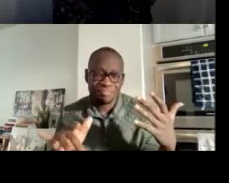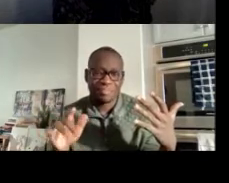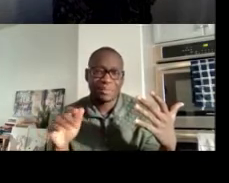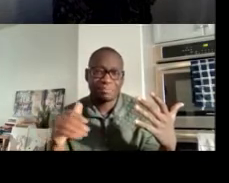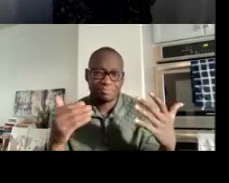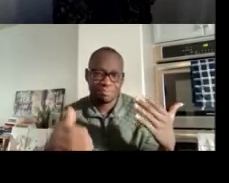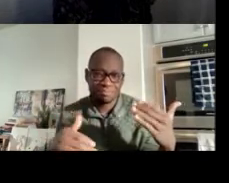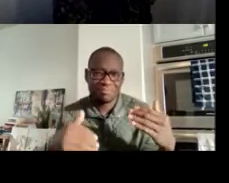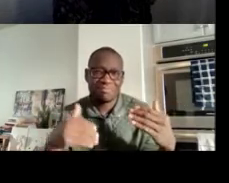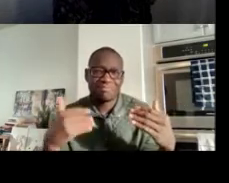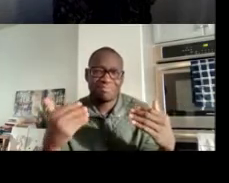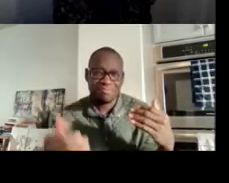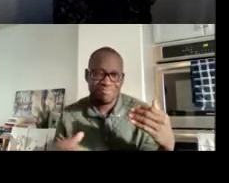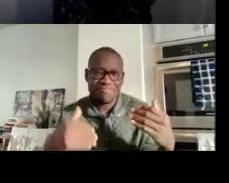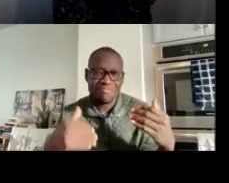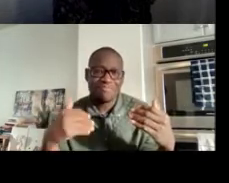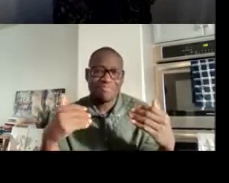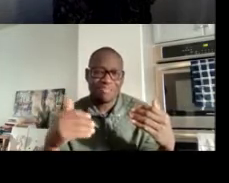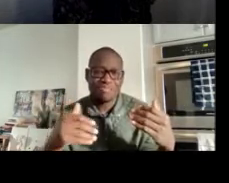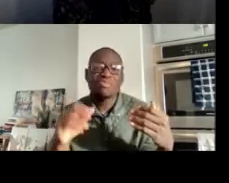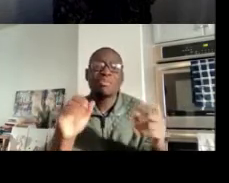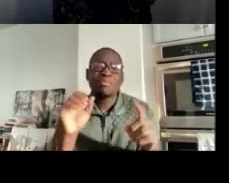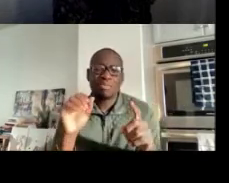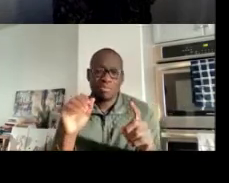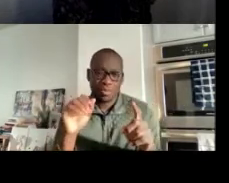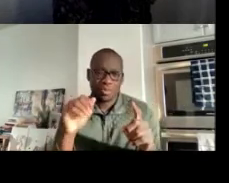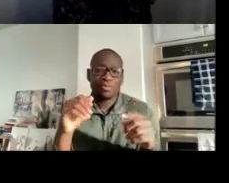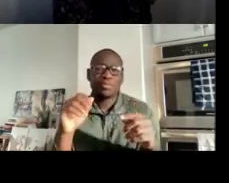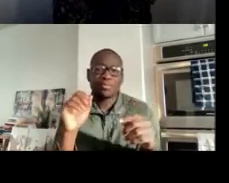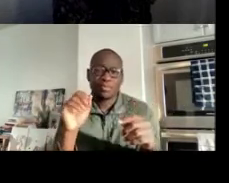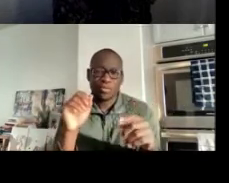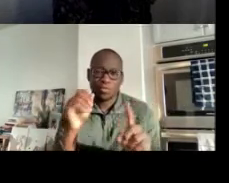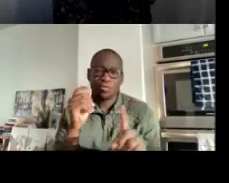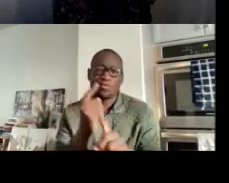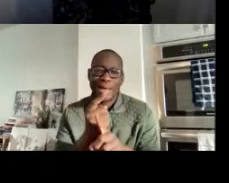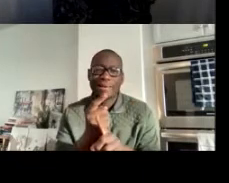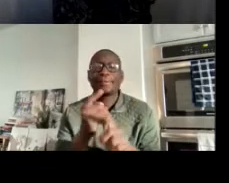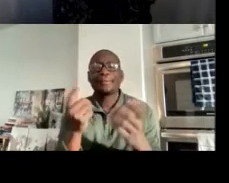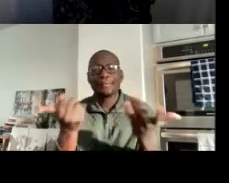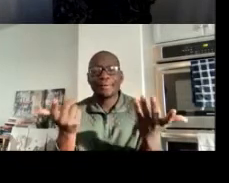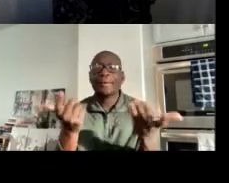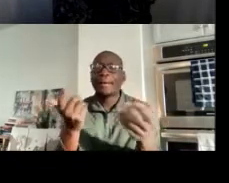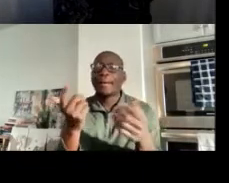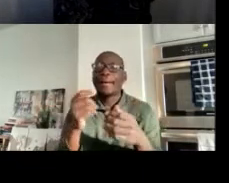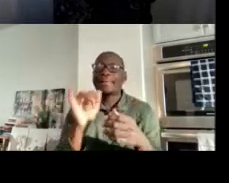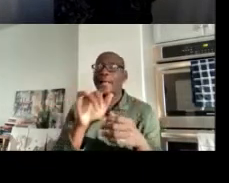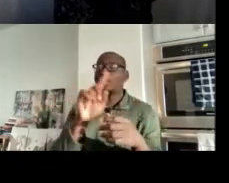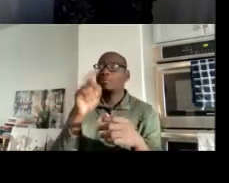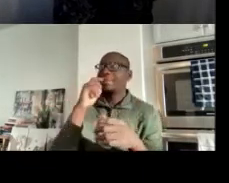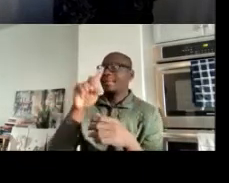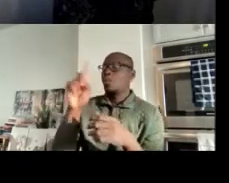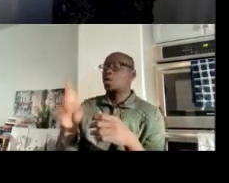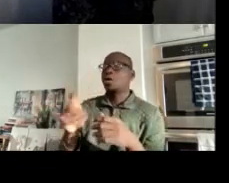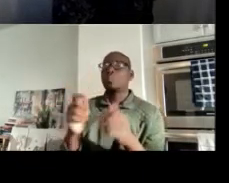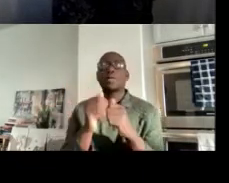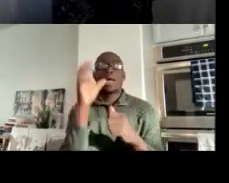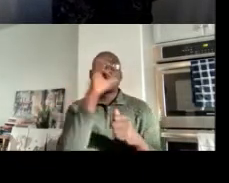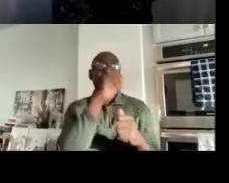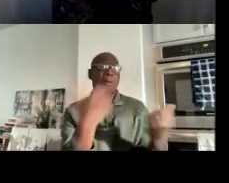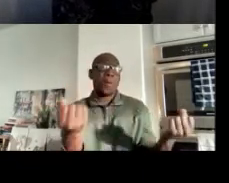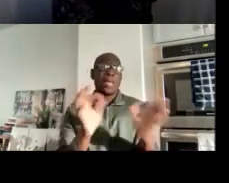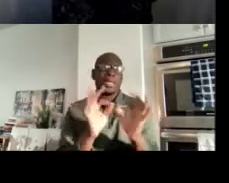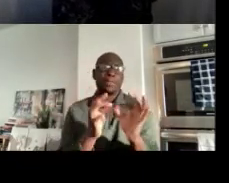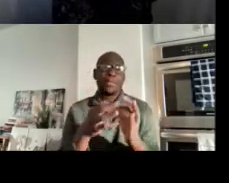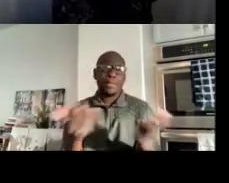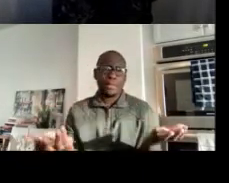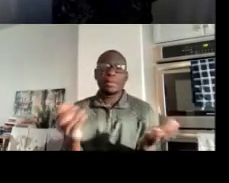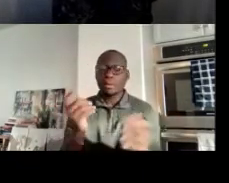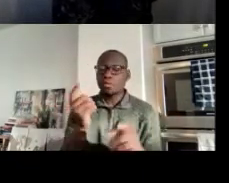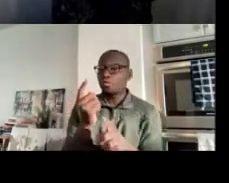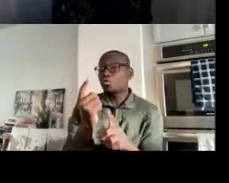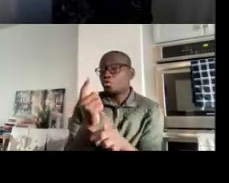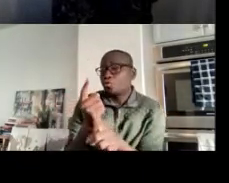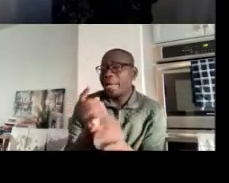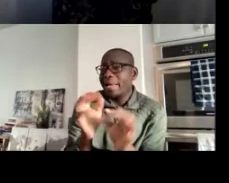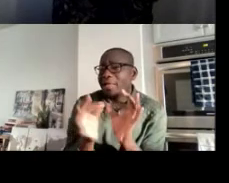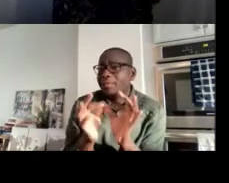Keep going, keep going. Okay, great. That question a lot of people will assume: Oh,